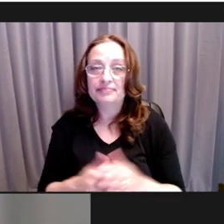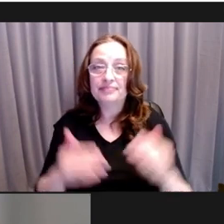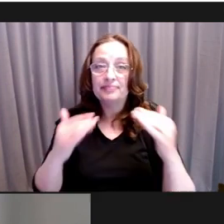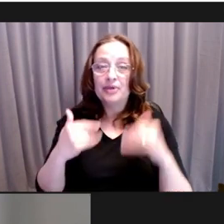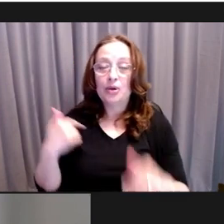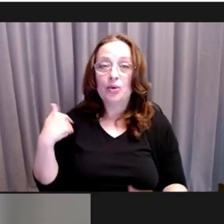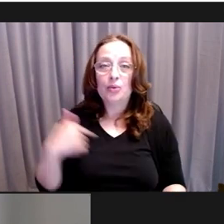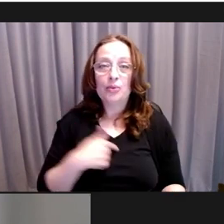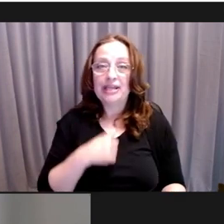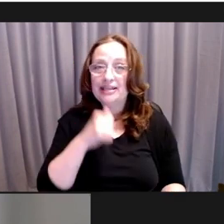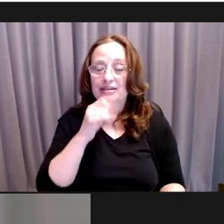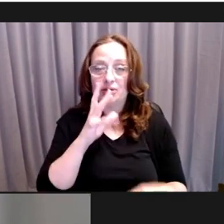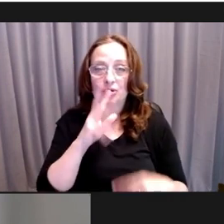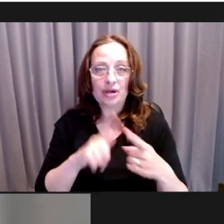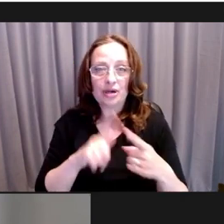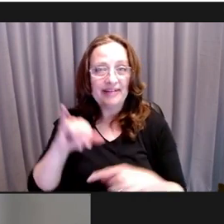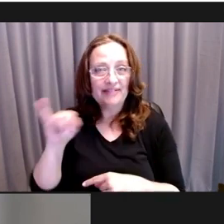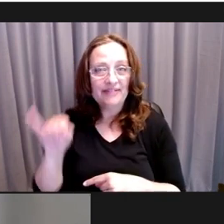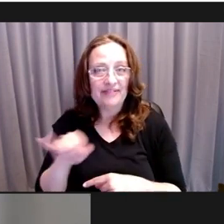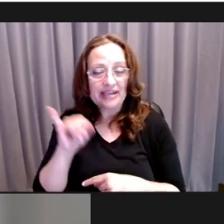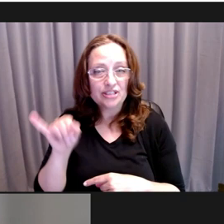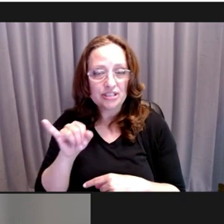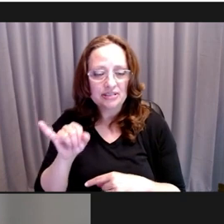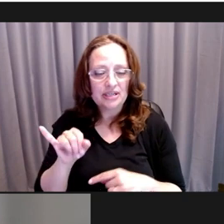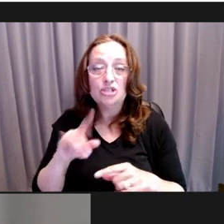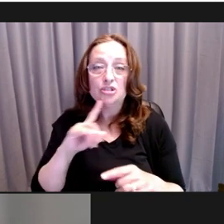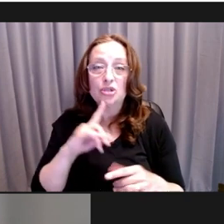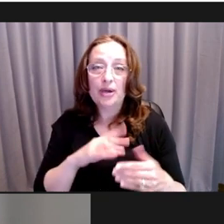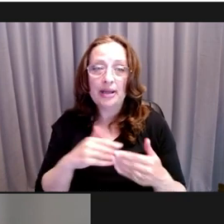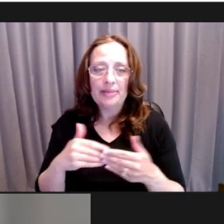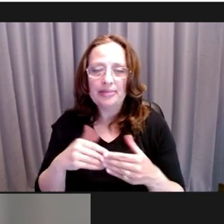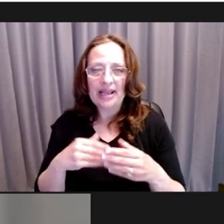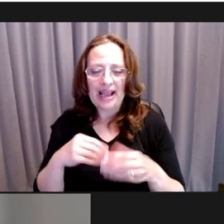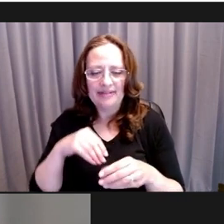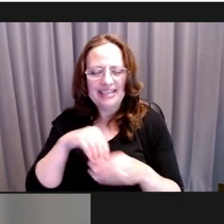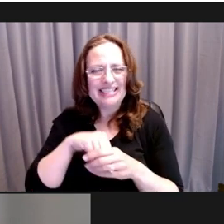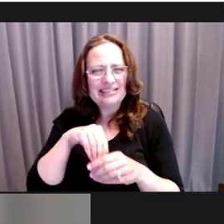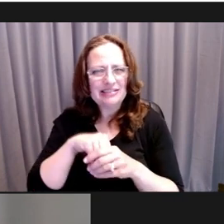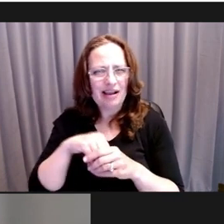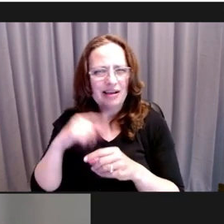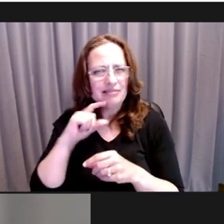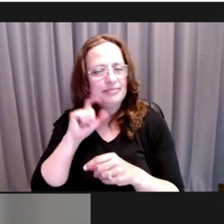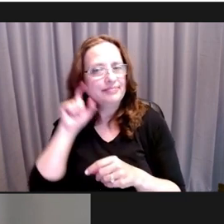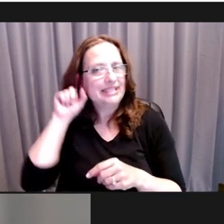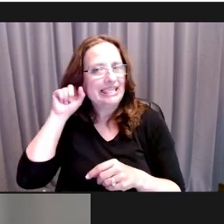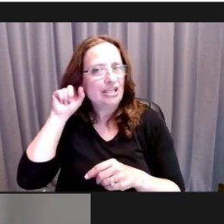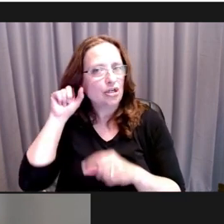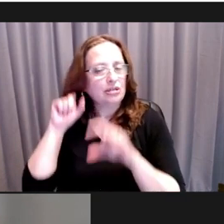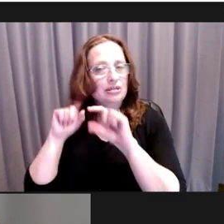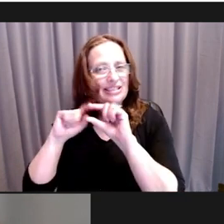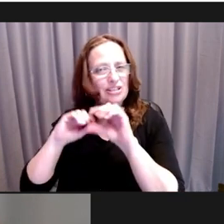is super common. Kids having fluid behind the eardrums. I think about... Your child's brain